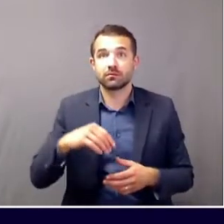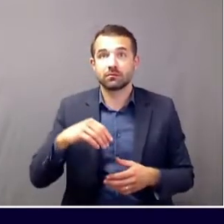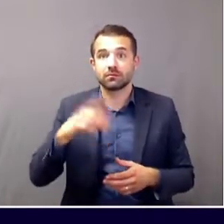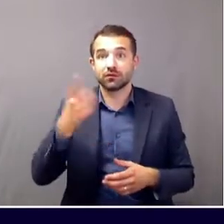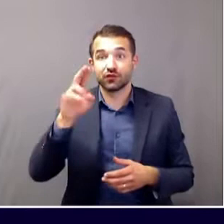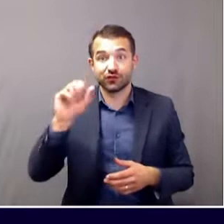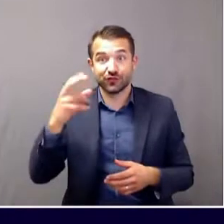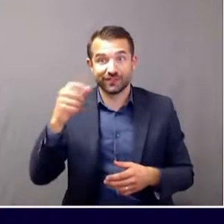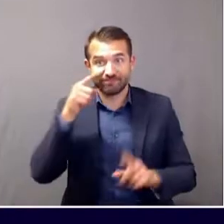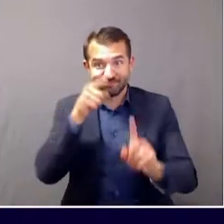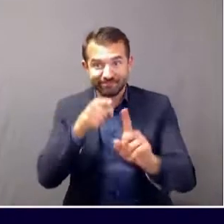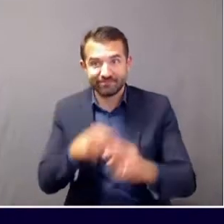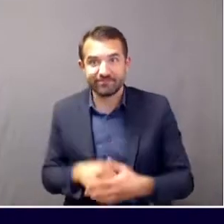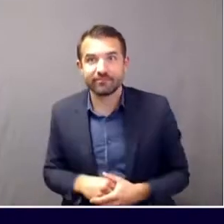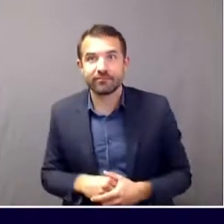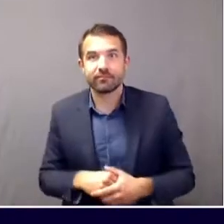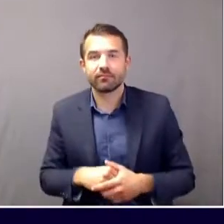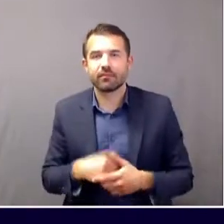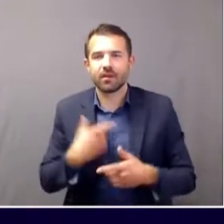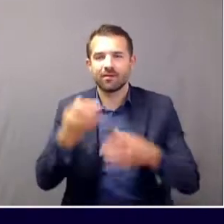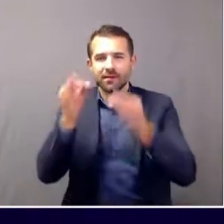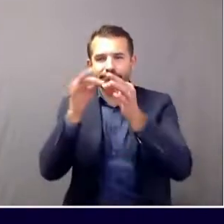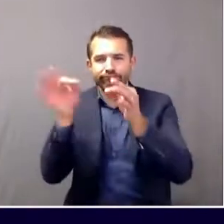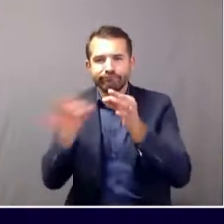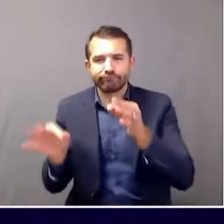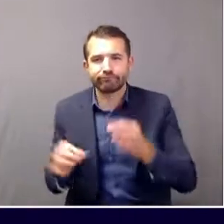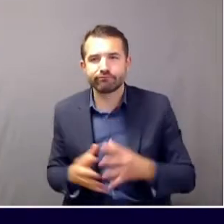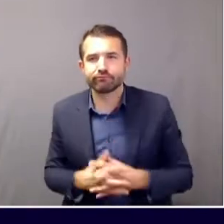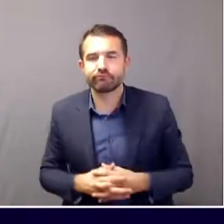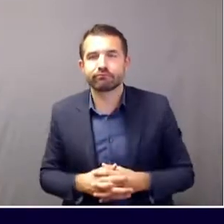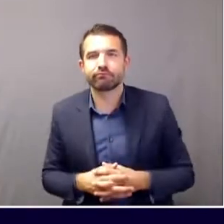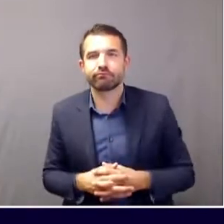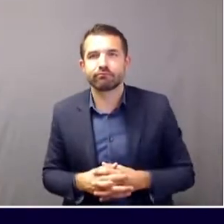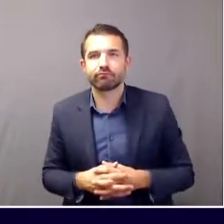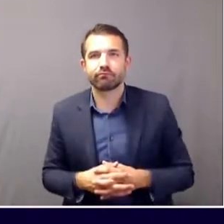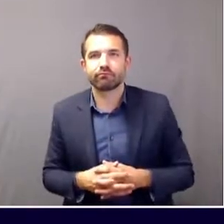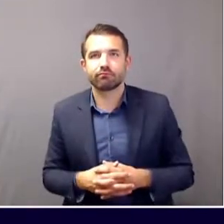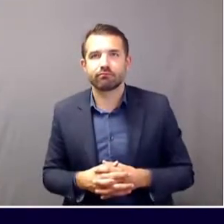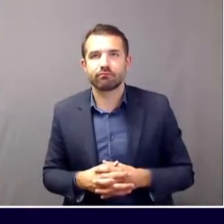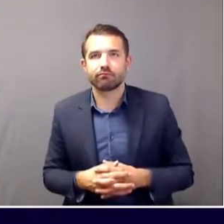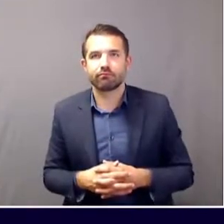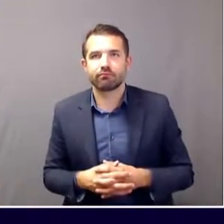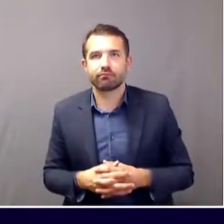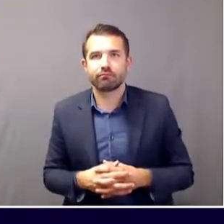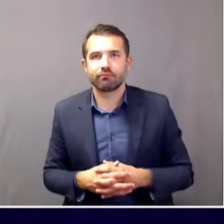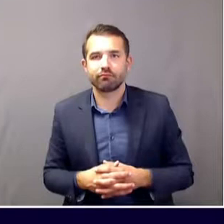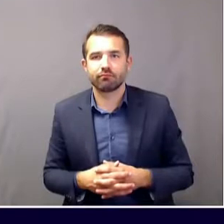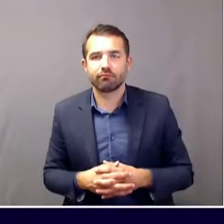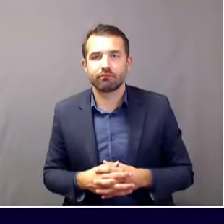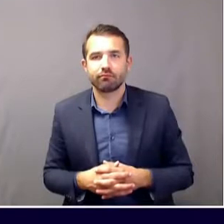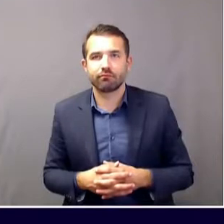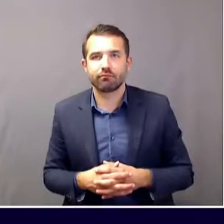contact traced